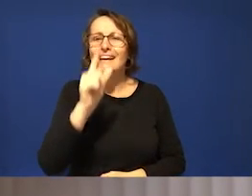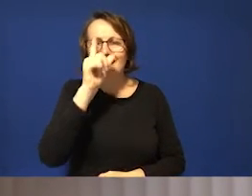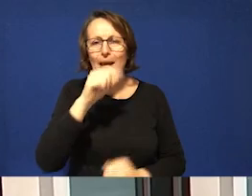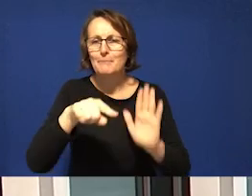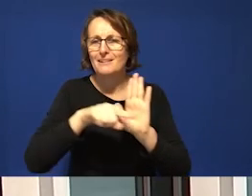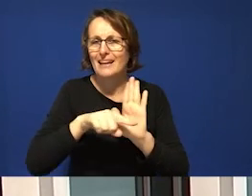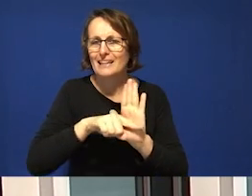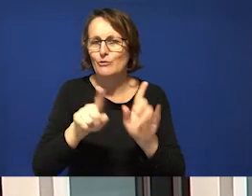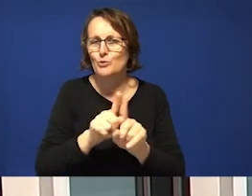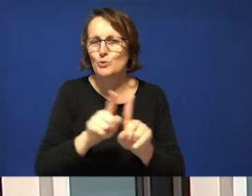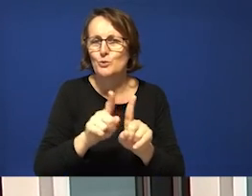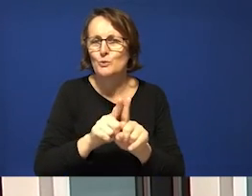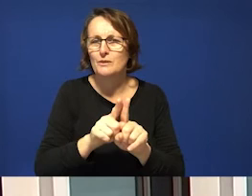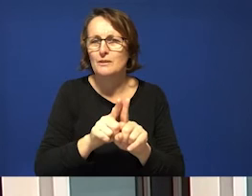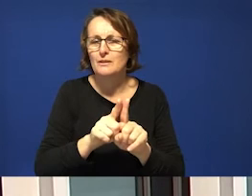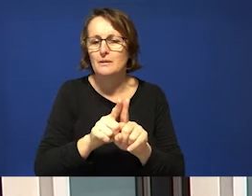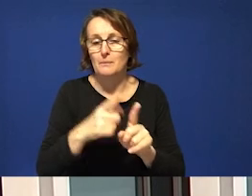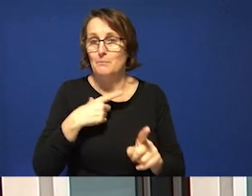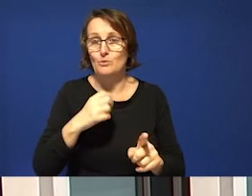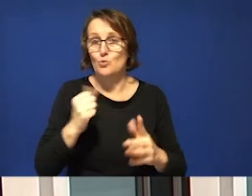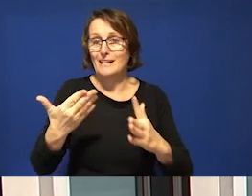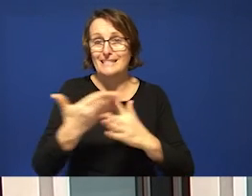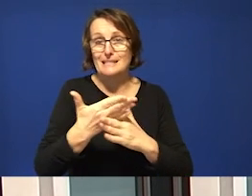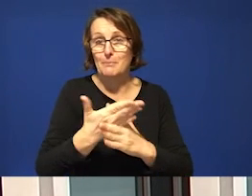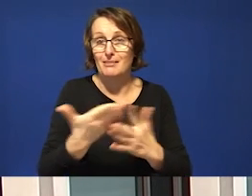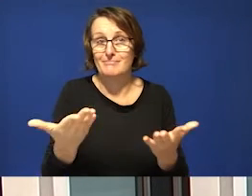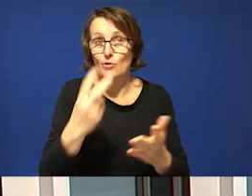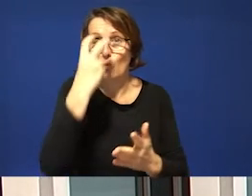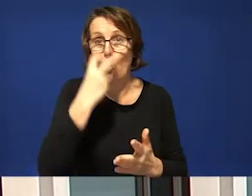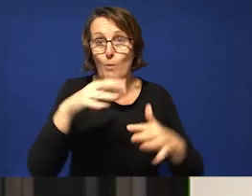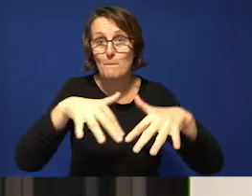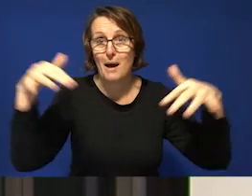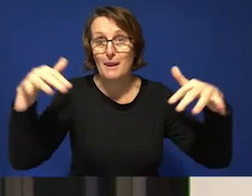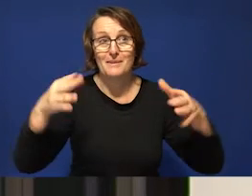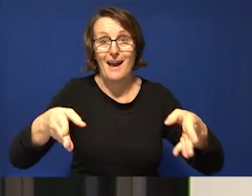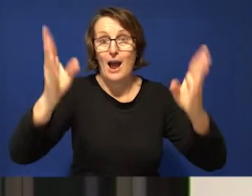in terms of a barrier to accessibility this East Maine to be the house of the people.